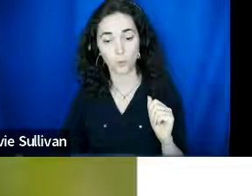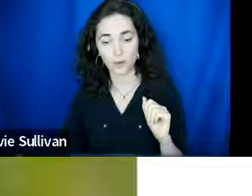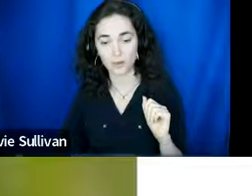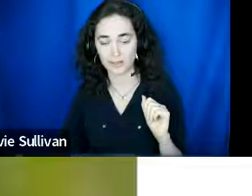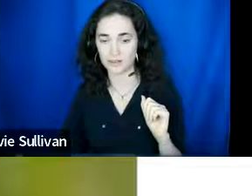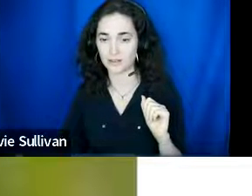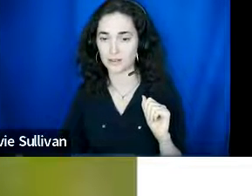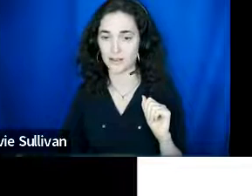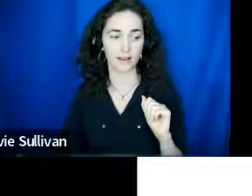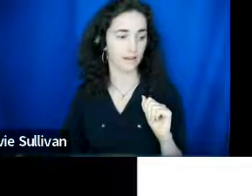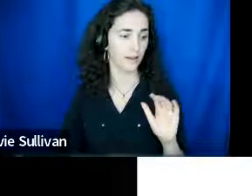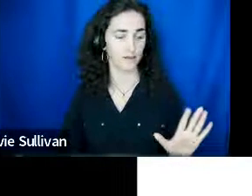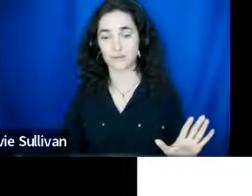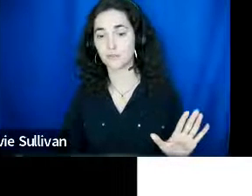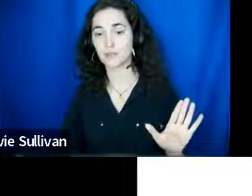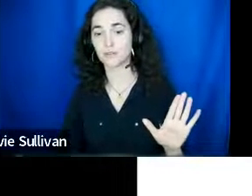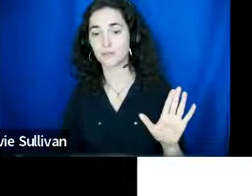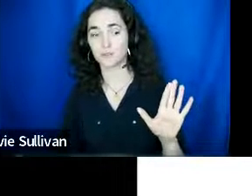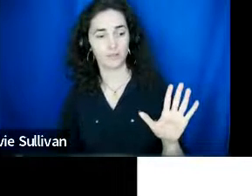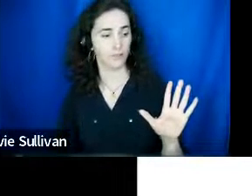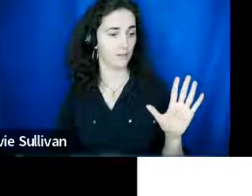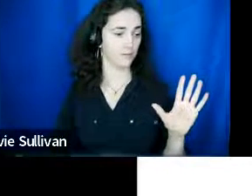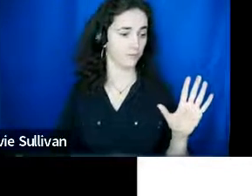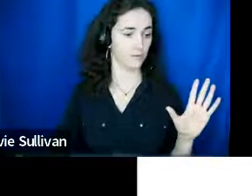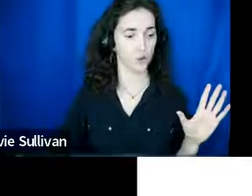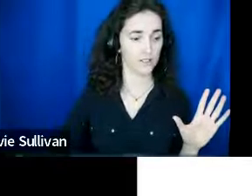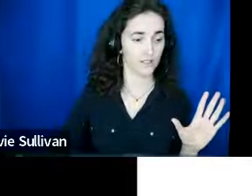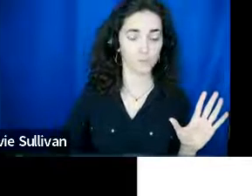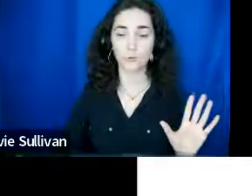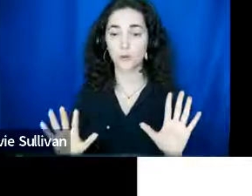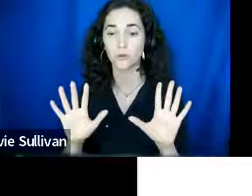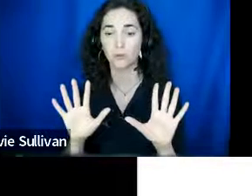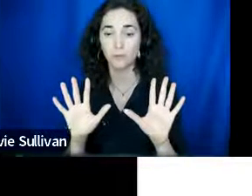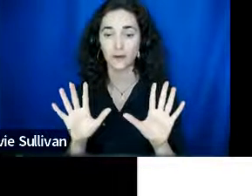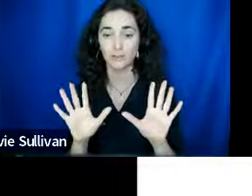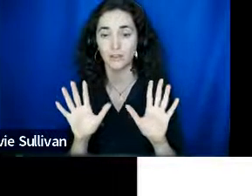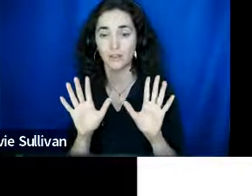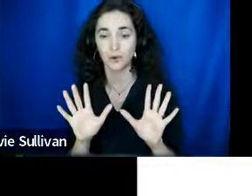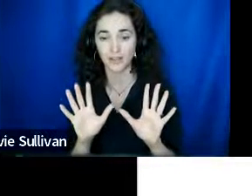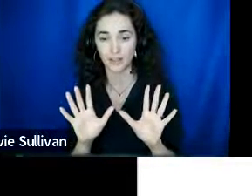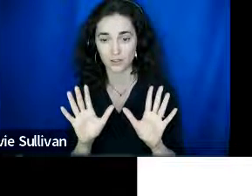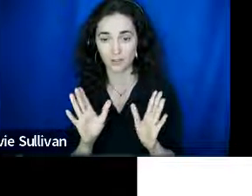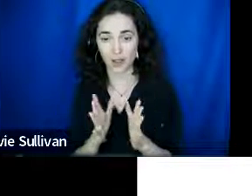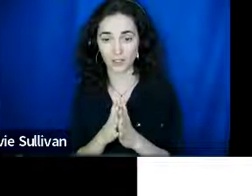Well, one reason is this and here's a picture of nervous system in the brain we're gonna do about 30 seconds of biology.